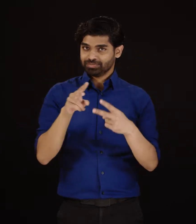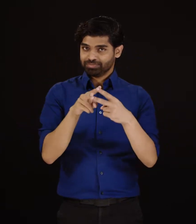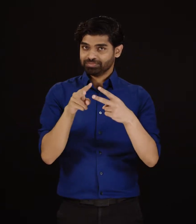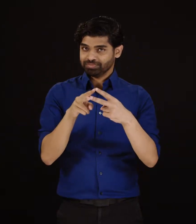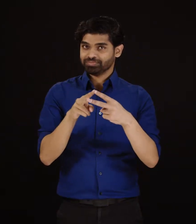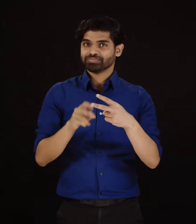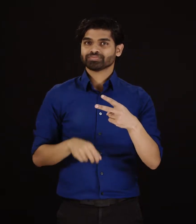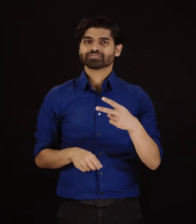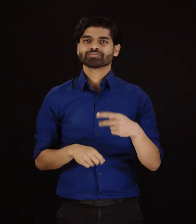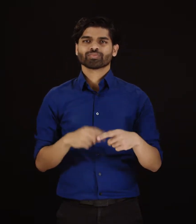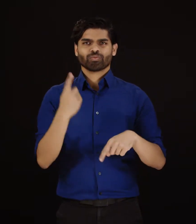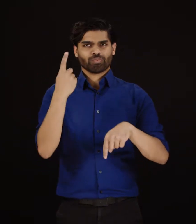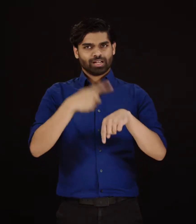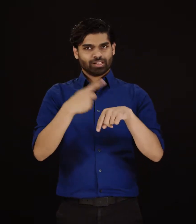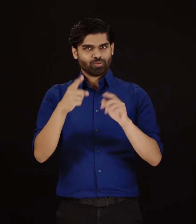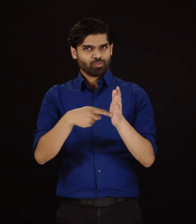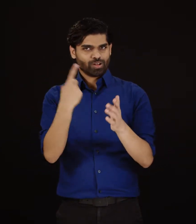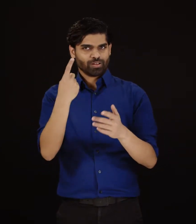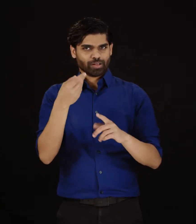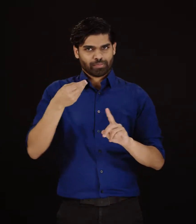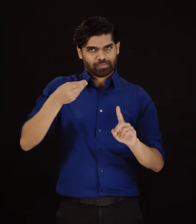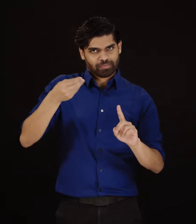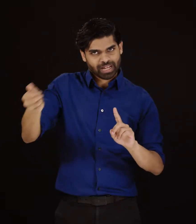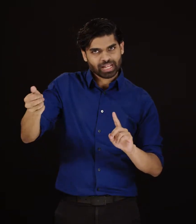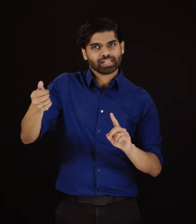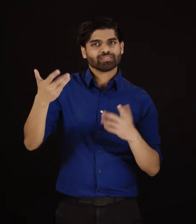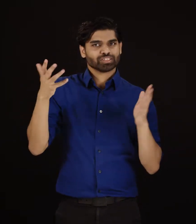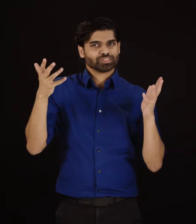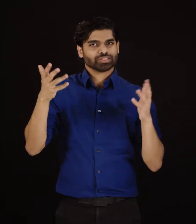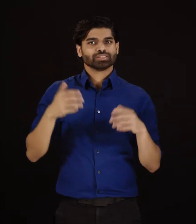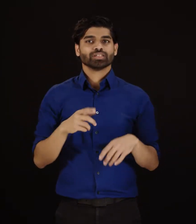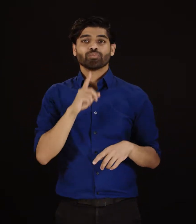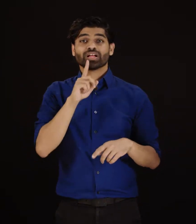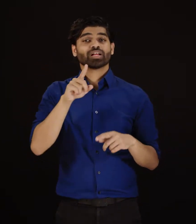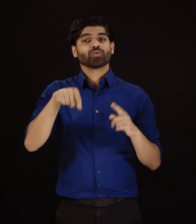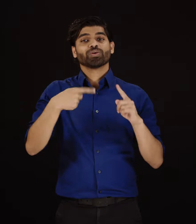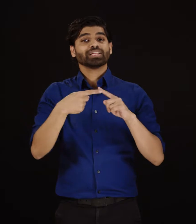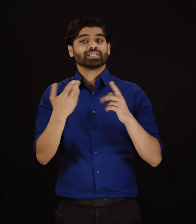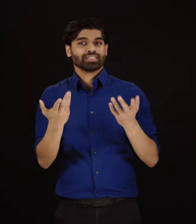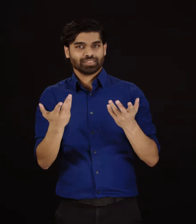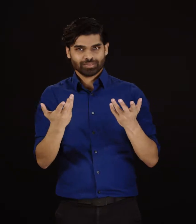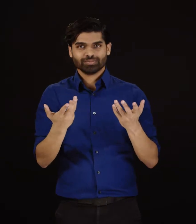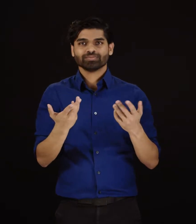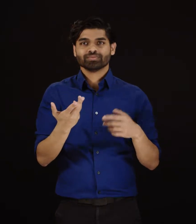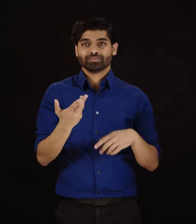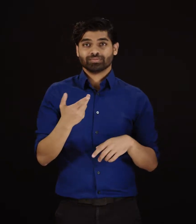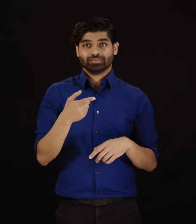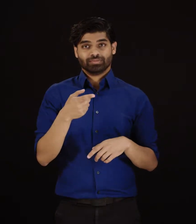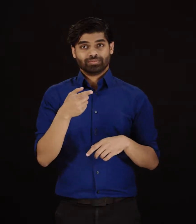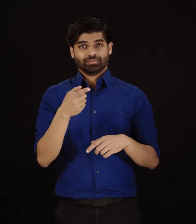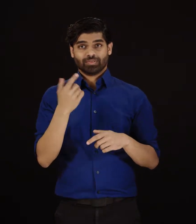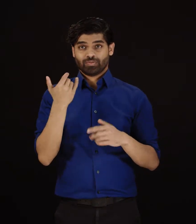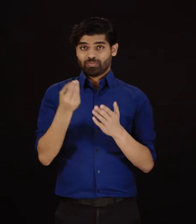be applicable at the time of activation of a new device, or when upgrading a wireless service or device. The fee is